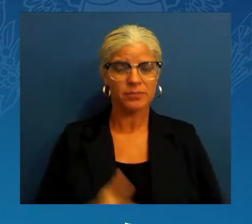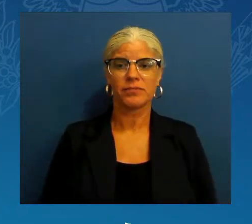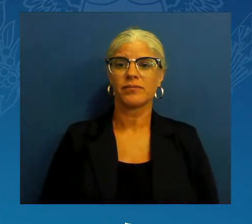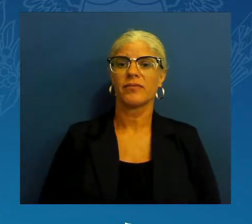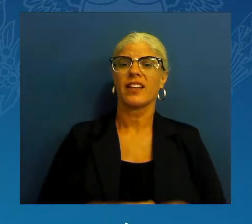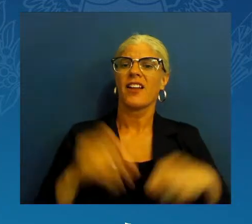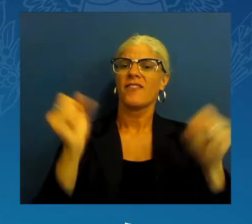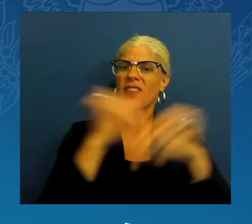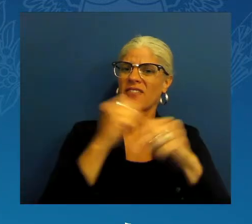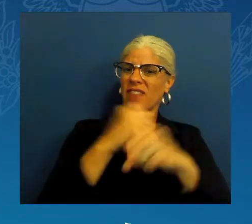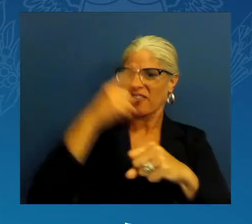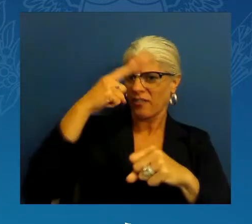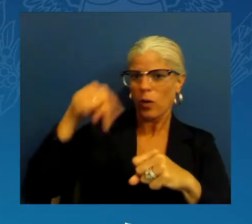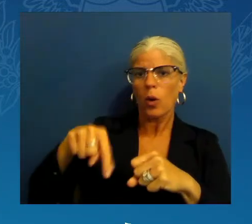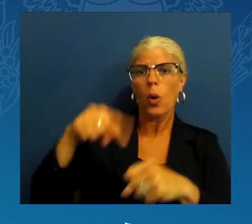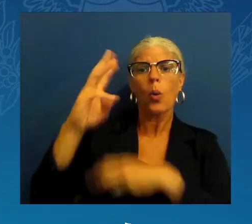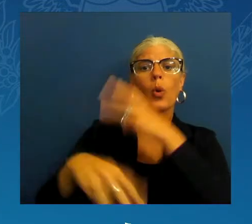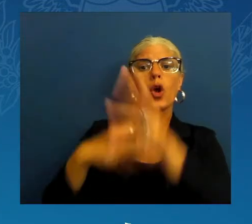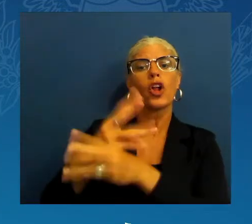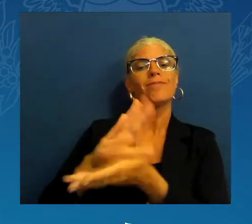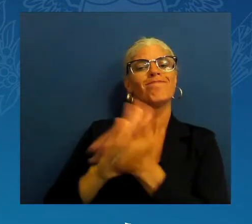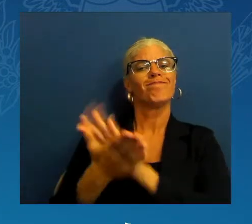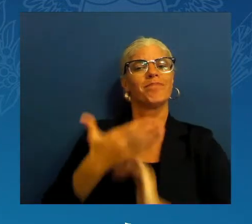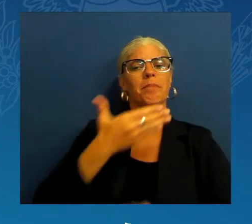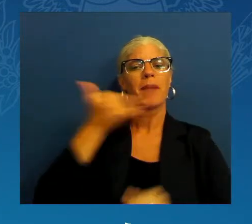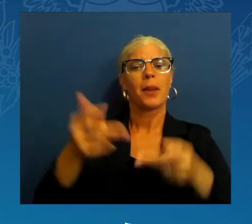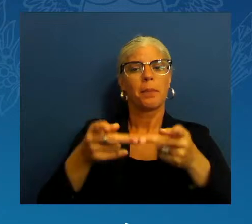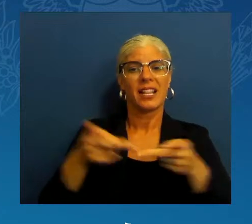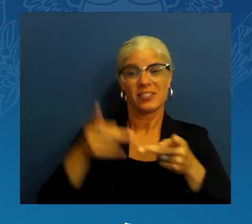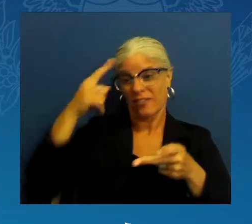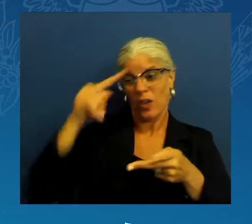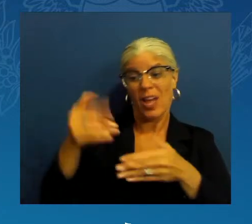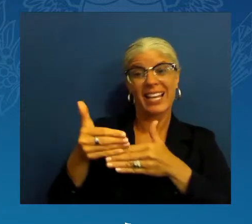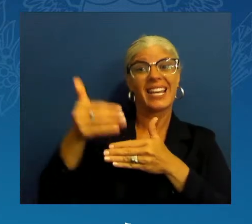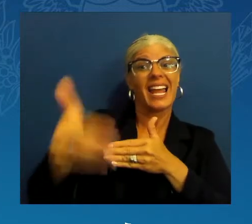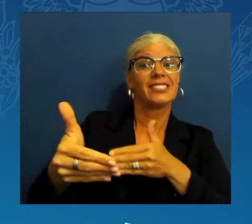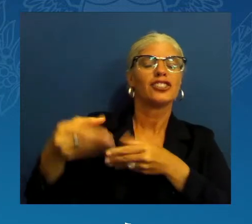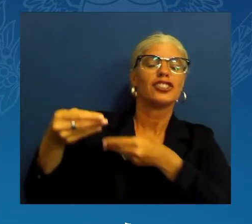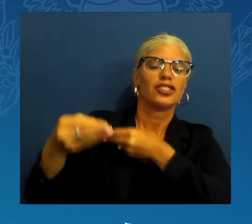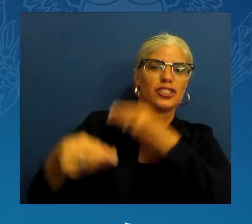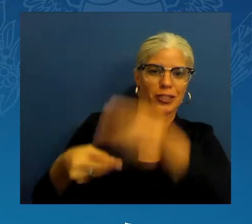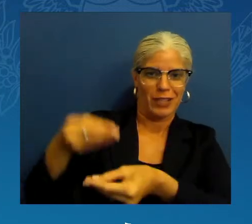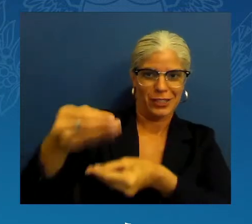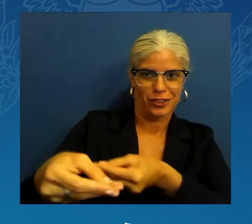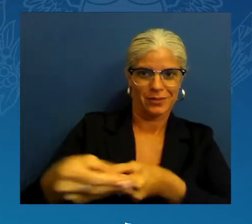There is a woman who, for decades, has taught not only women's rights --